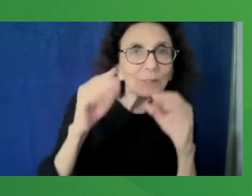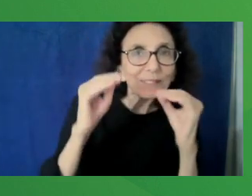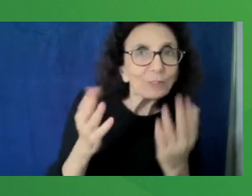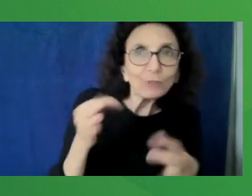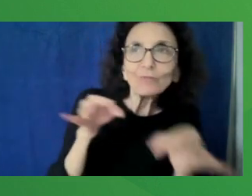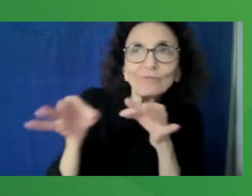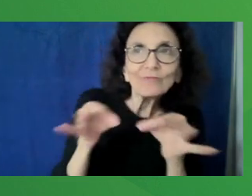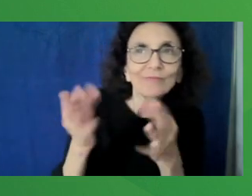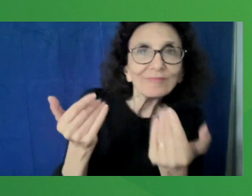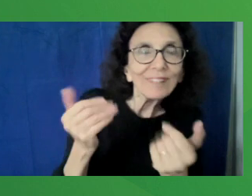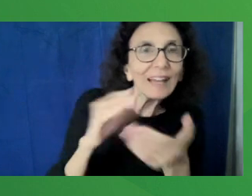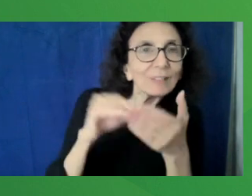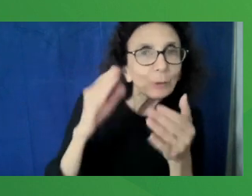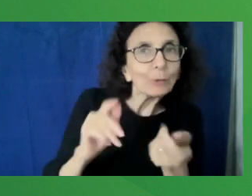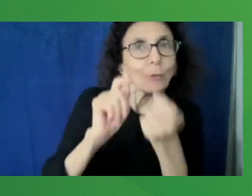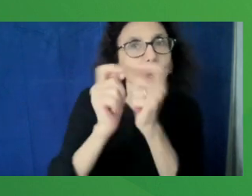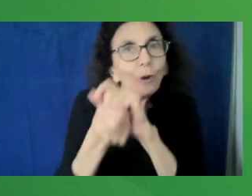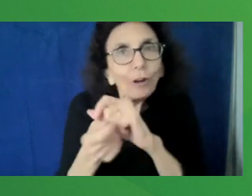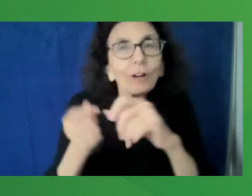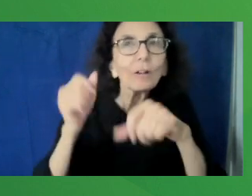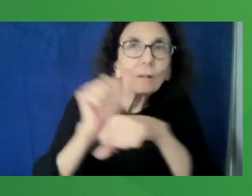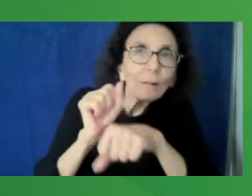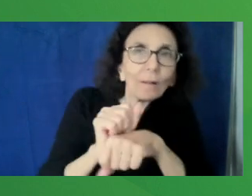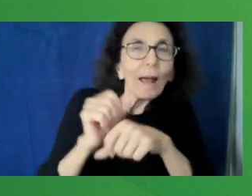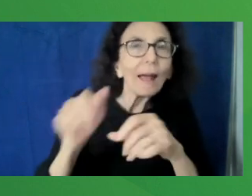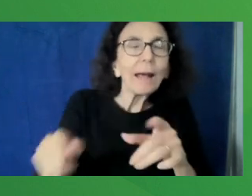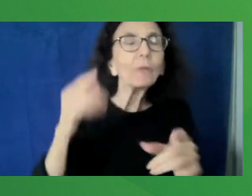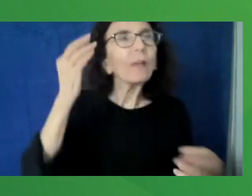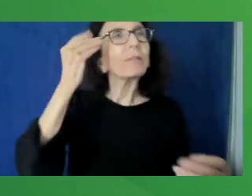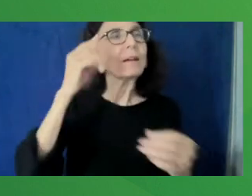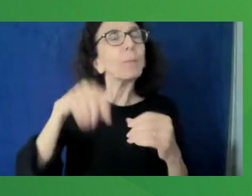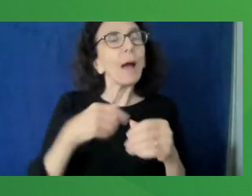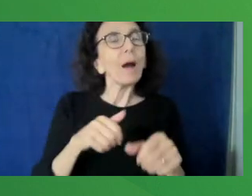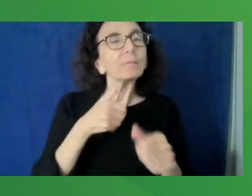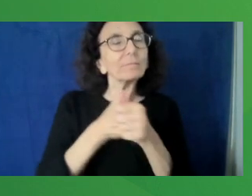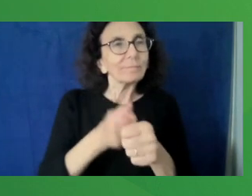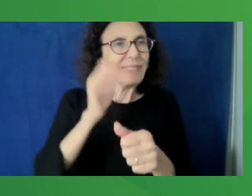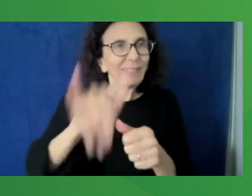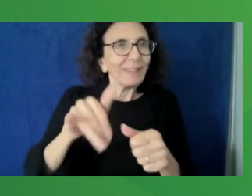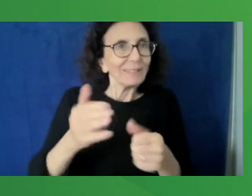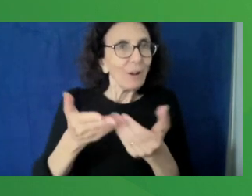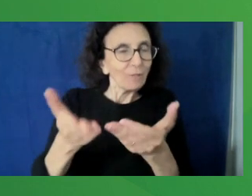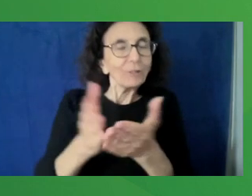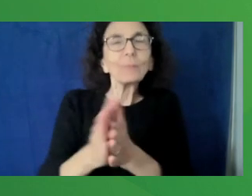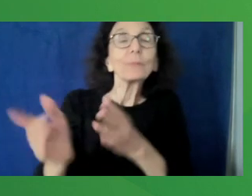work and their reflections on implementing this guide. We're going to hear from Dr. Bond on how